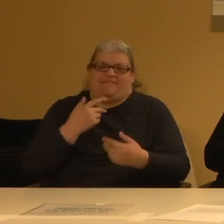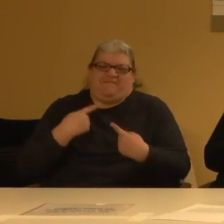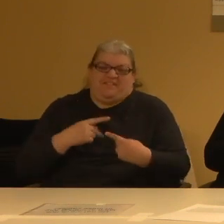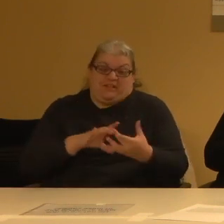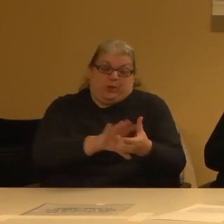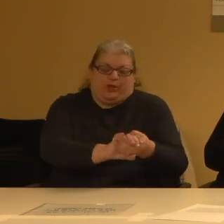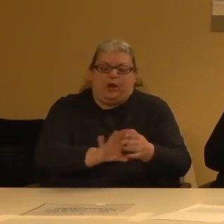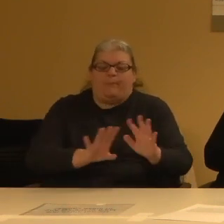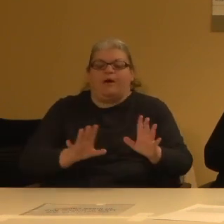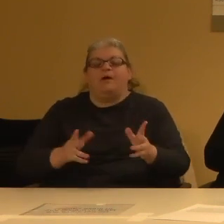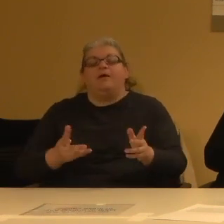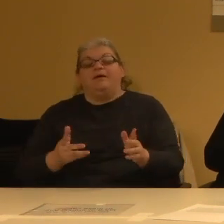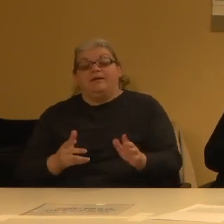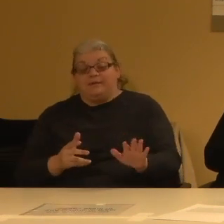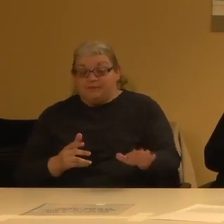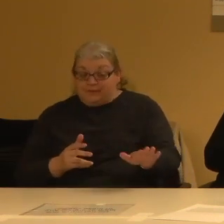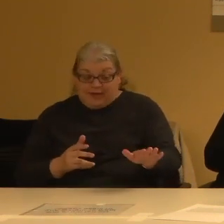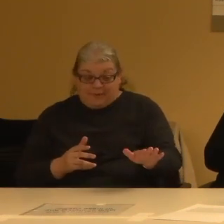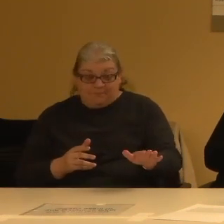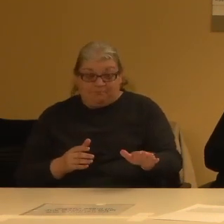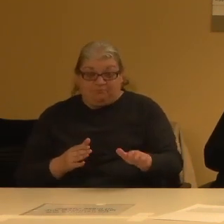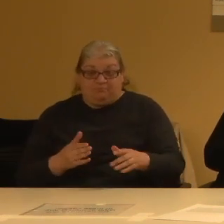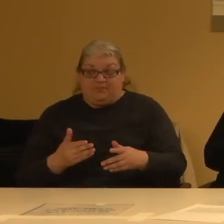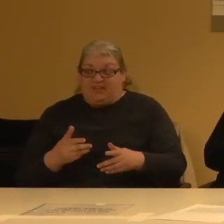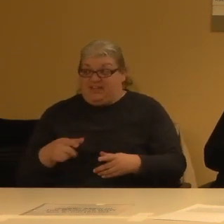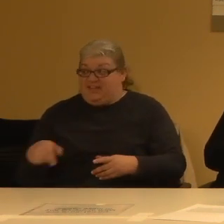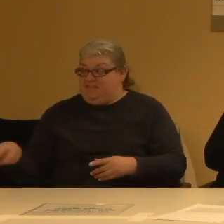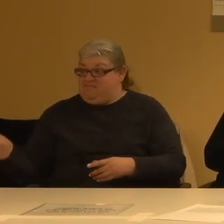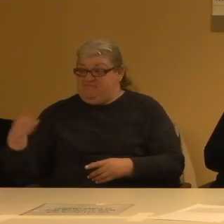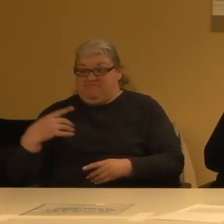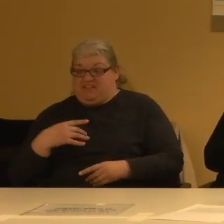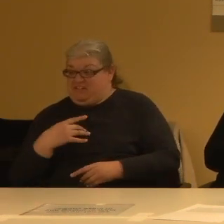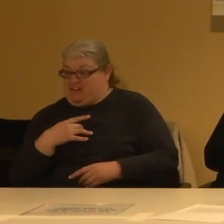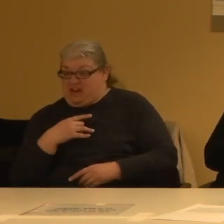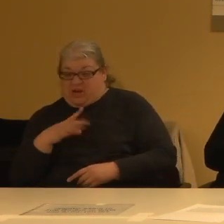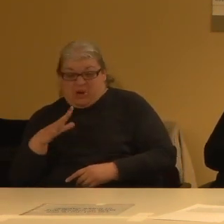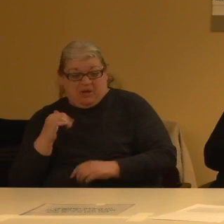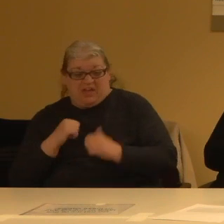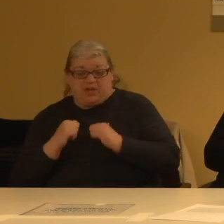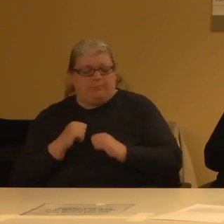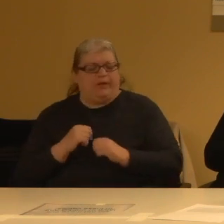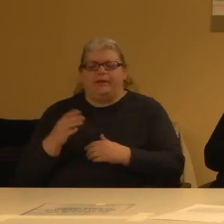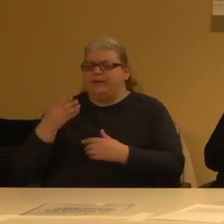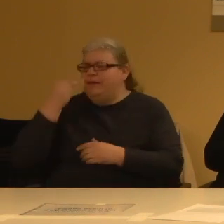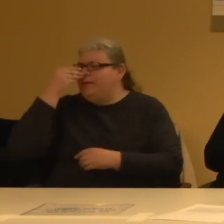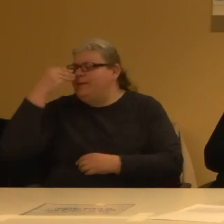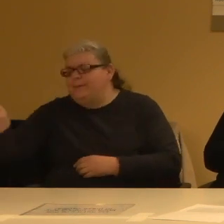like if no one else in this room is feeling this play, I am here and I'm your best supporter, and I'm gonna act like I've lost my mind